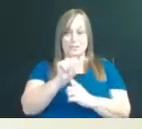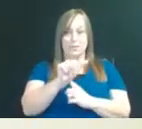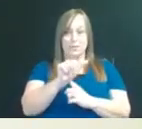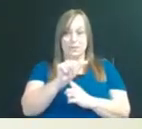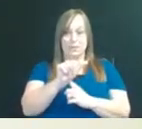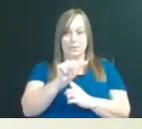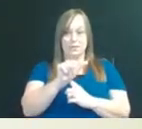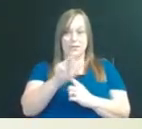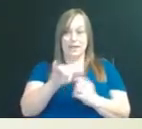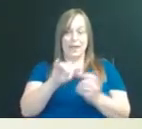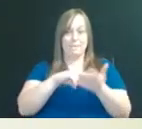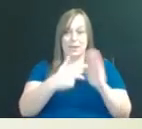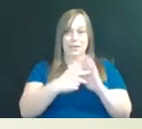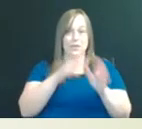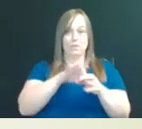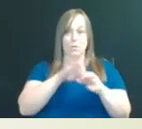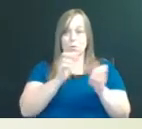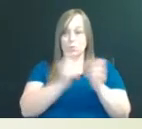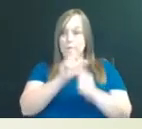This means that voters with disabilities